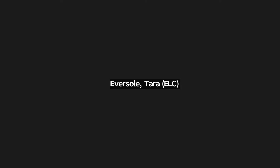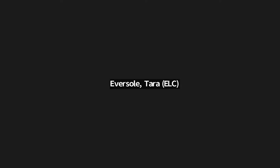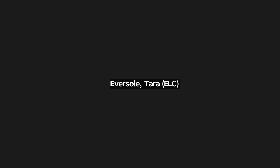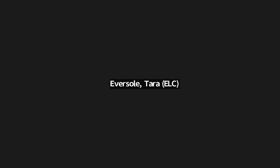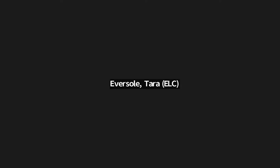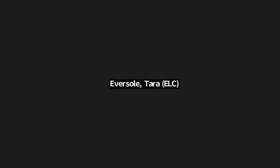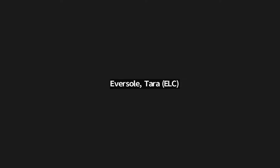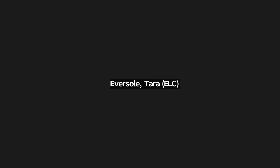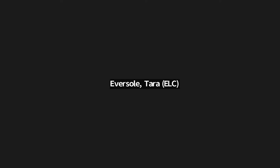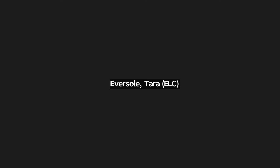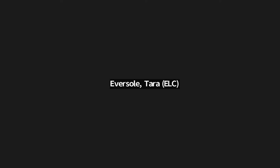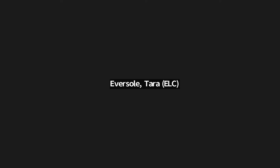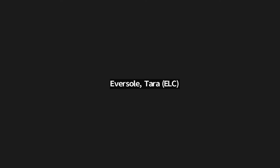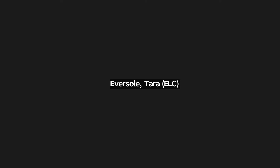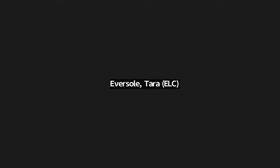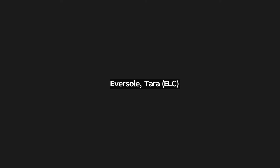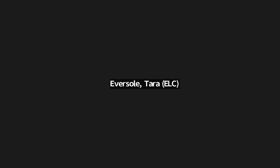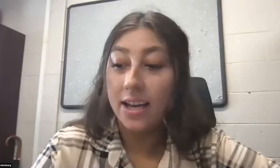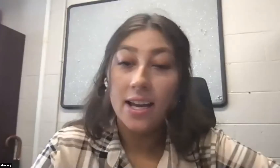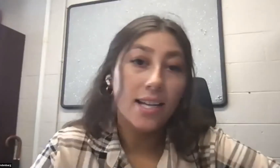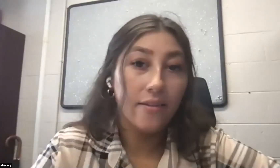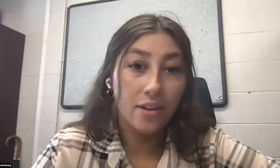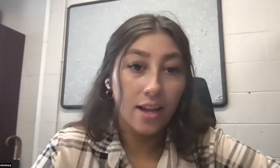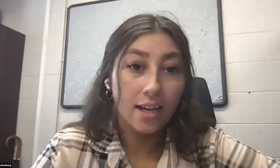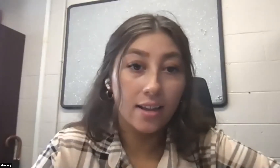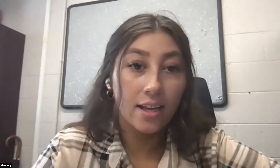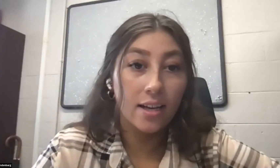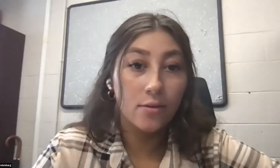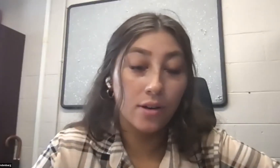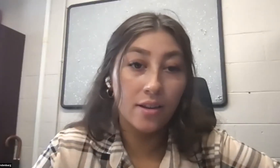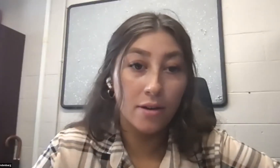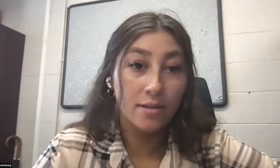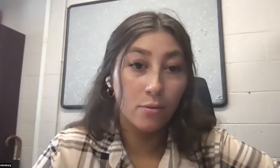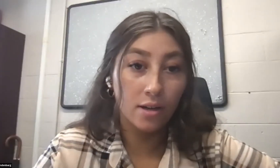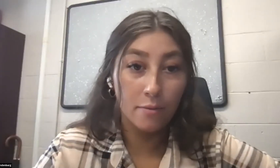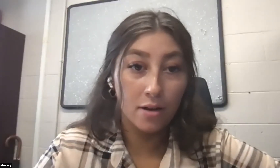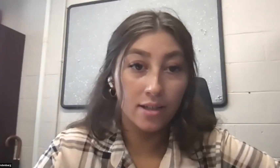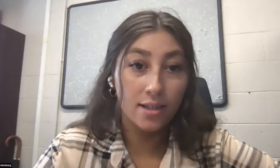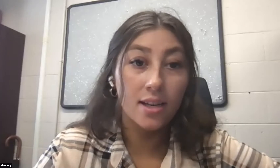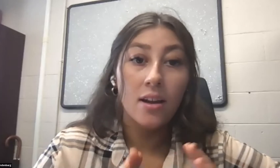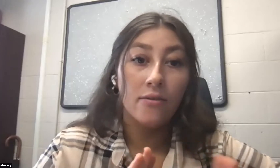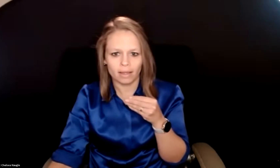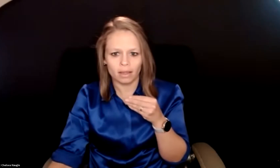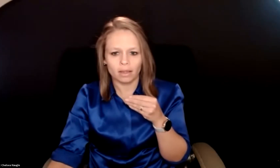Okay. Just something I would like to add to that.